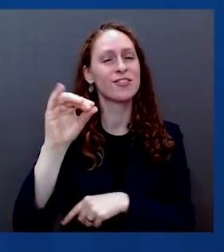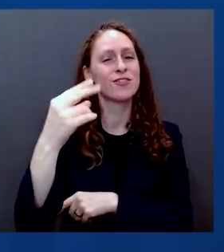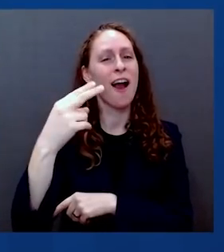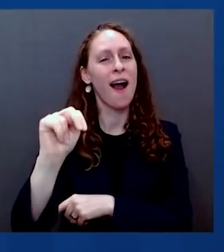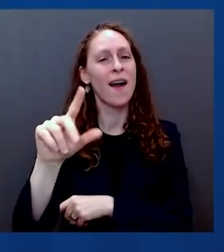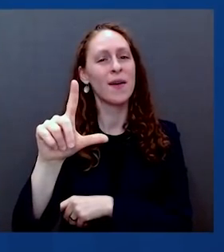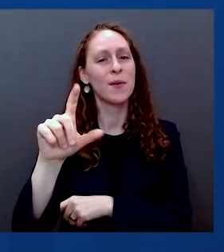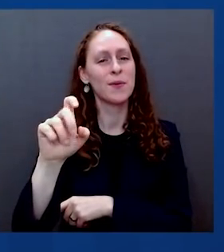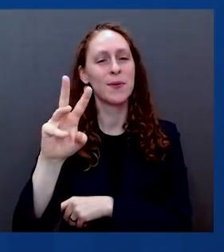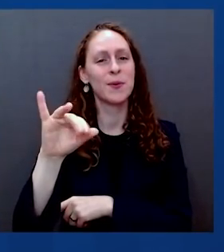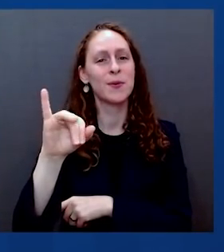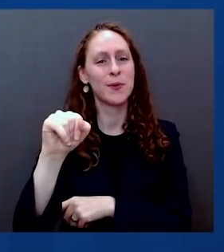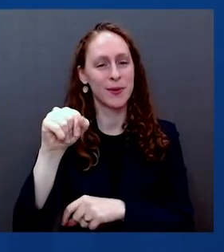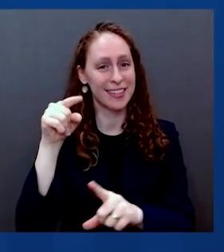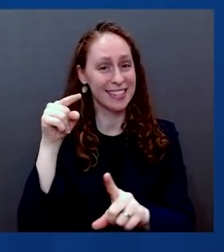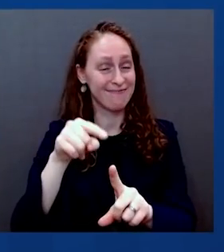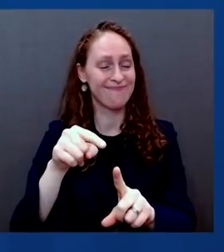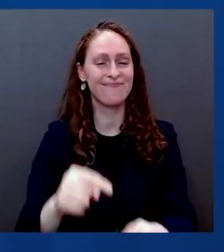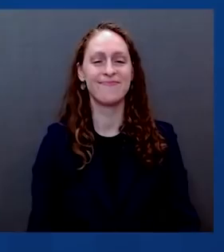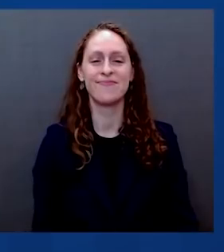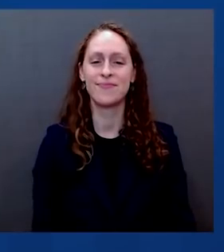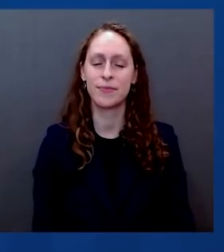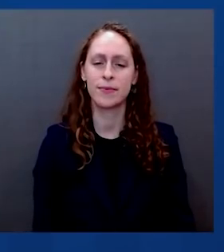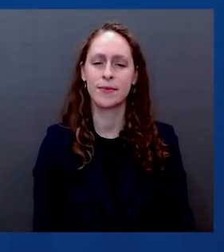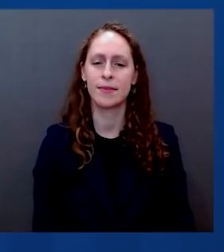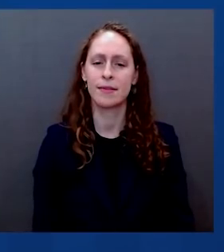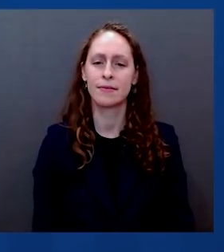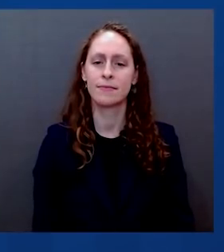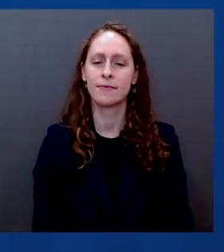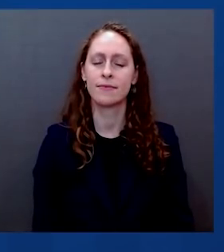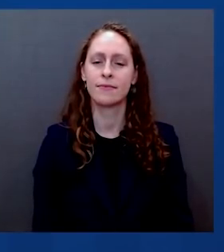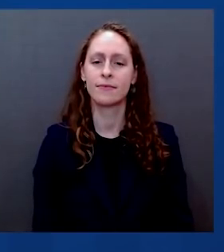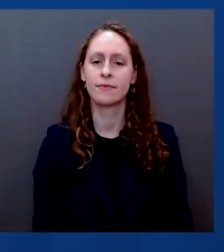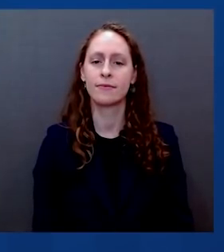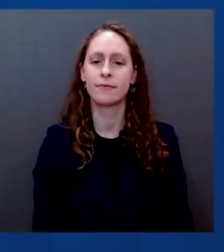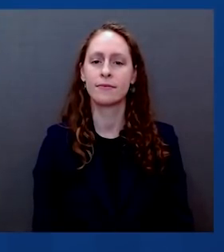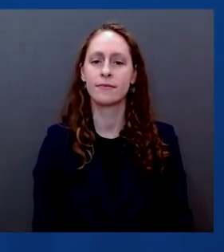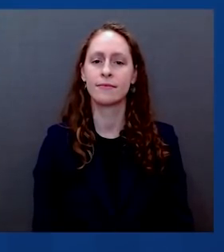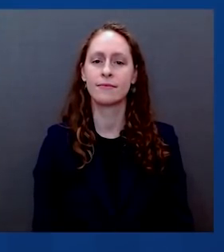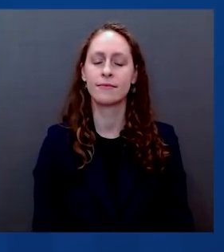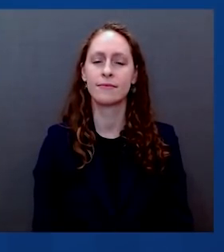Dr. Martin Luther King Jr.